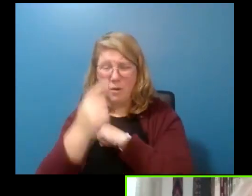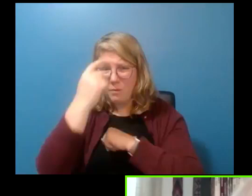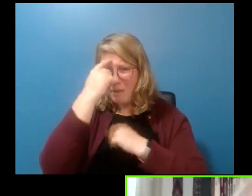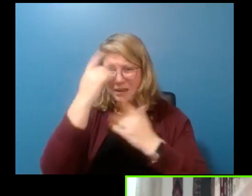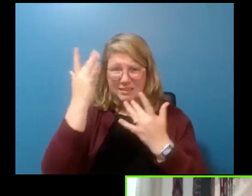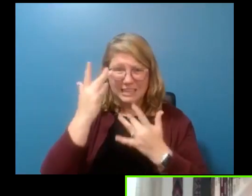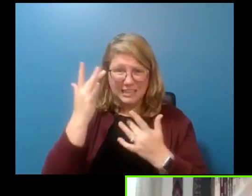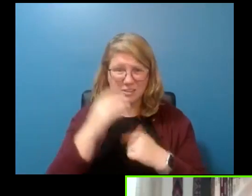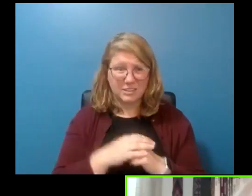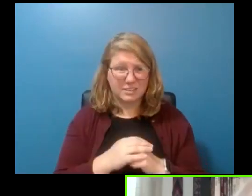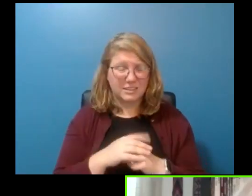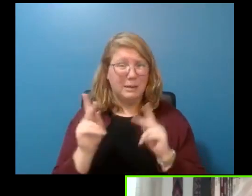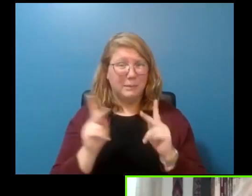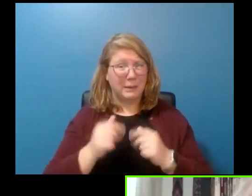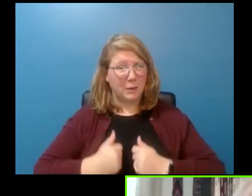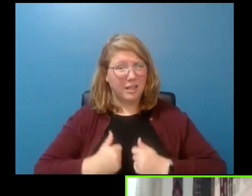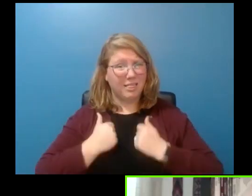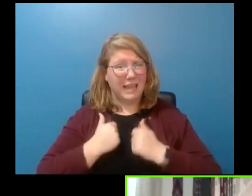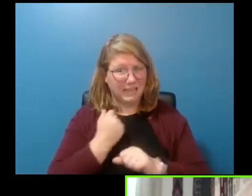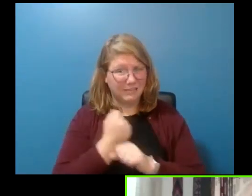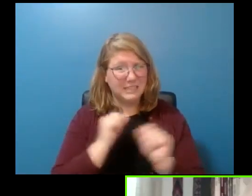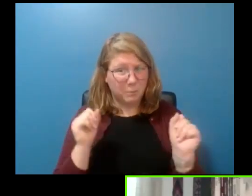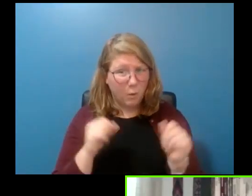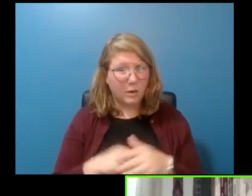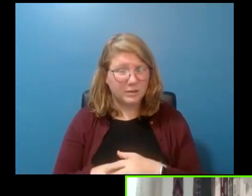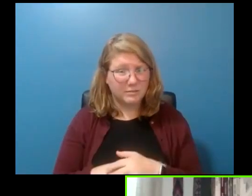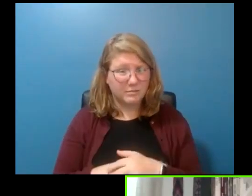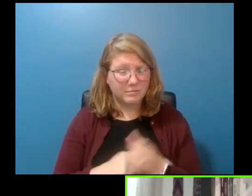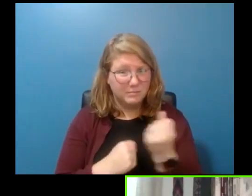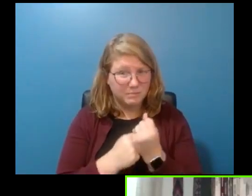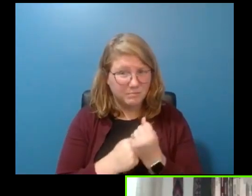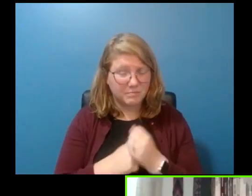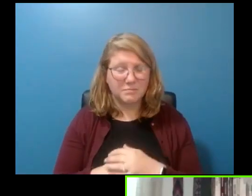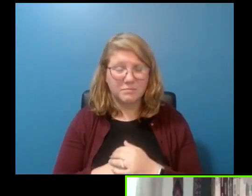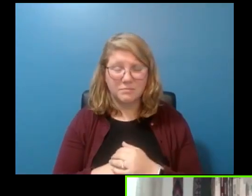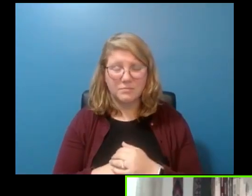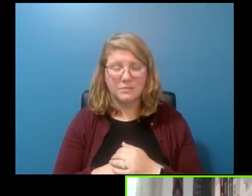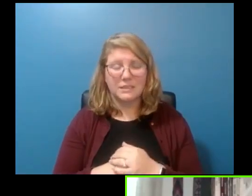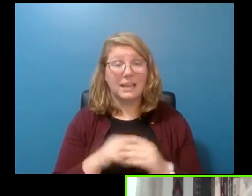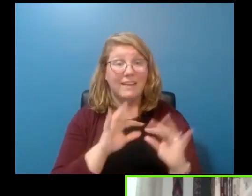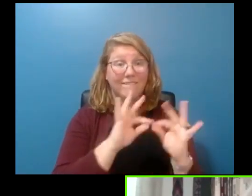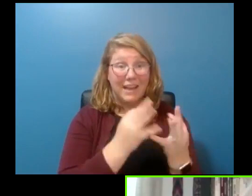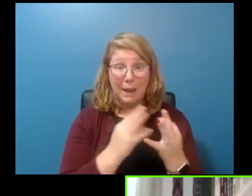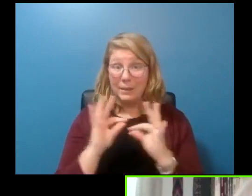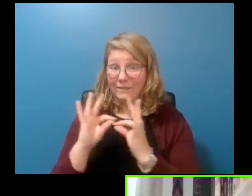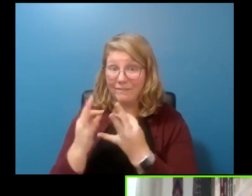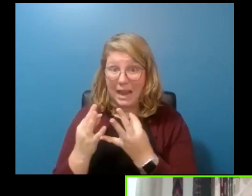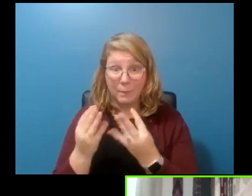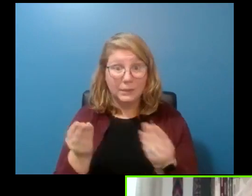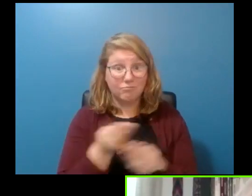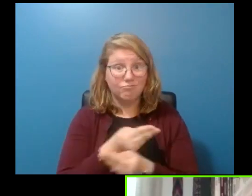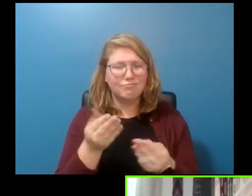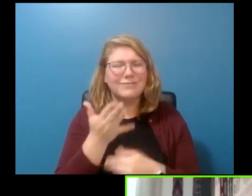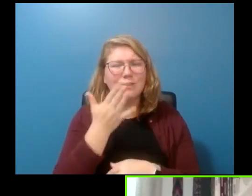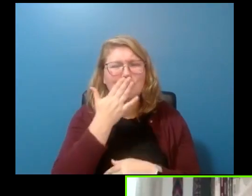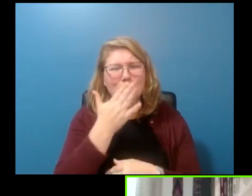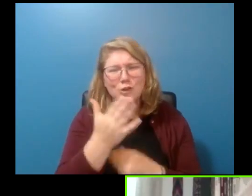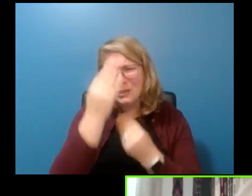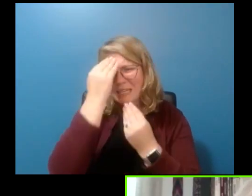I think that's some of the confusion. They are like well I am not disabled. You need help and support, you can still go to